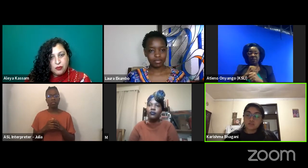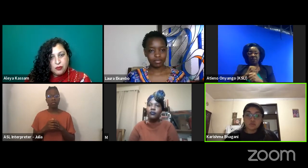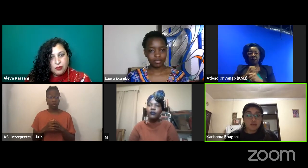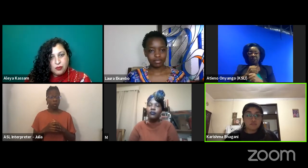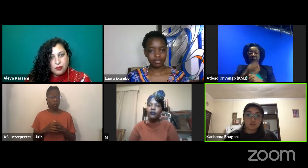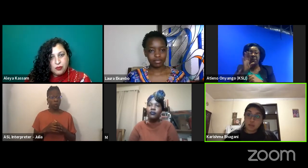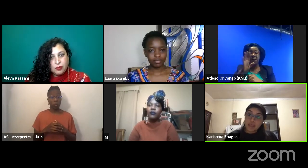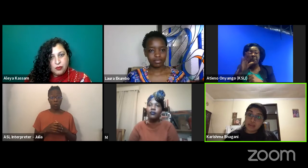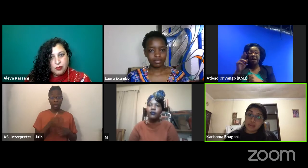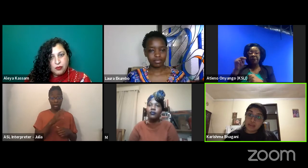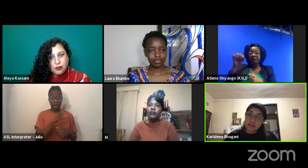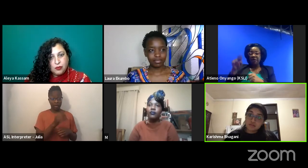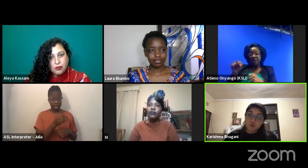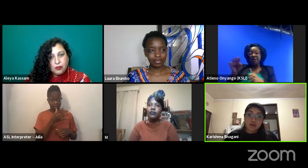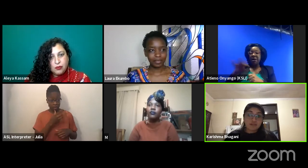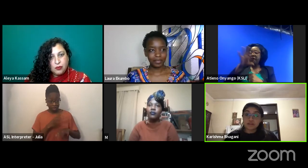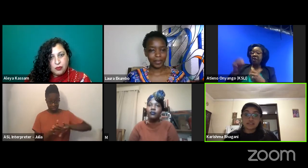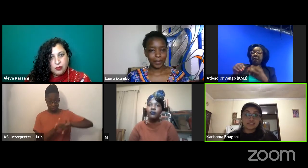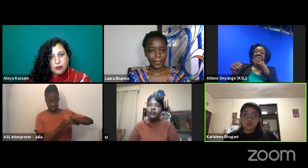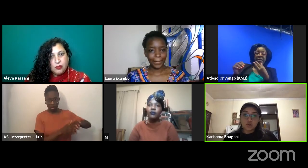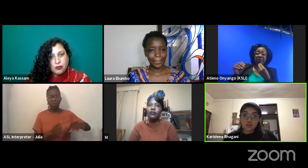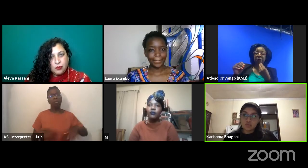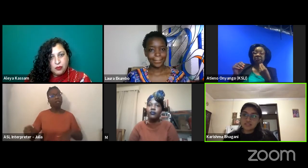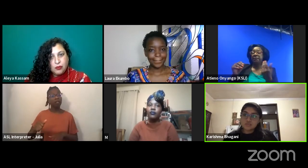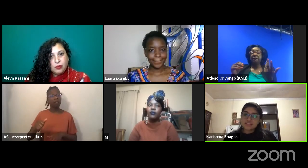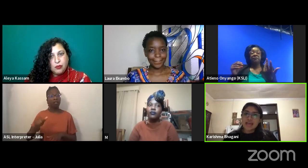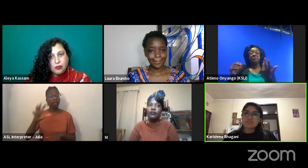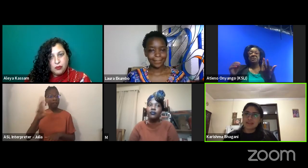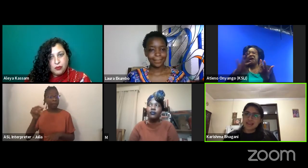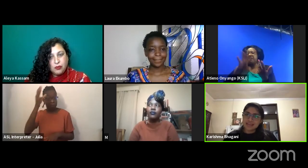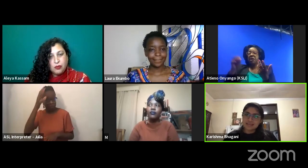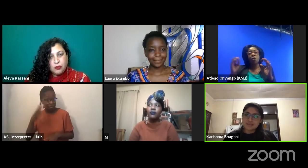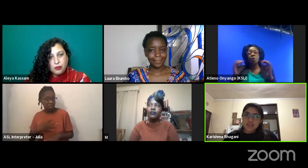So African men, non Africans at all. What's that been like?